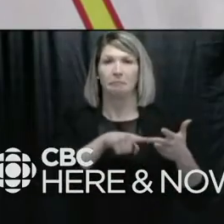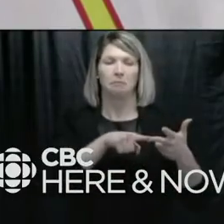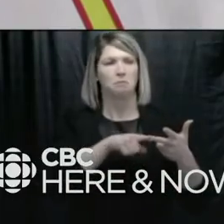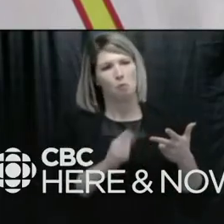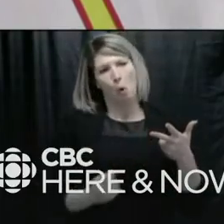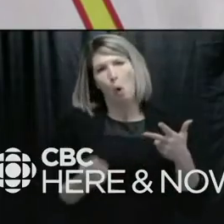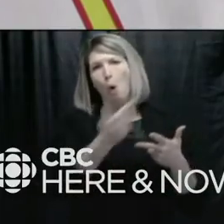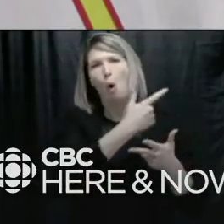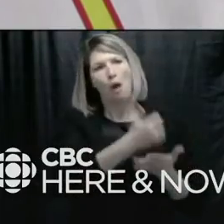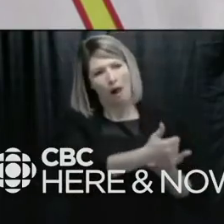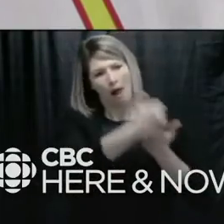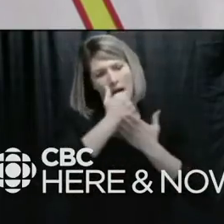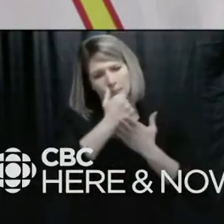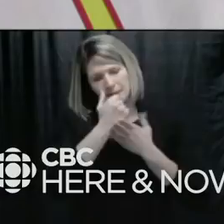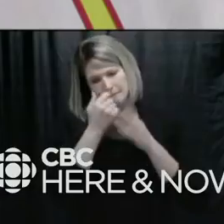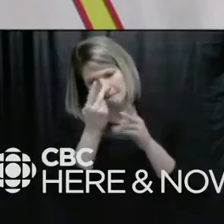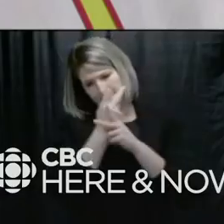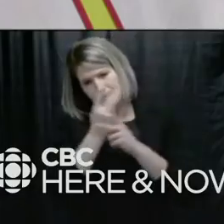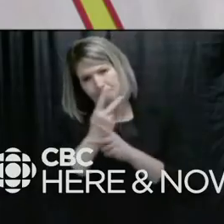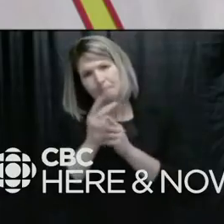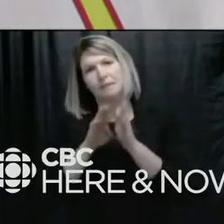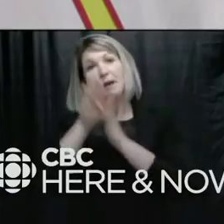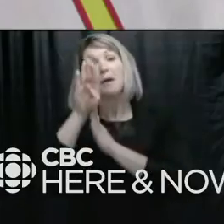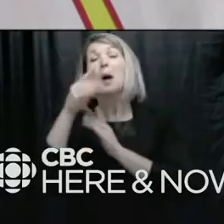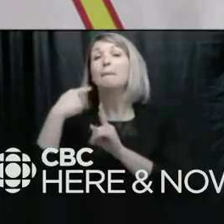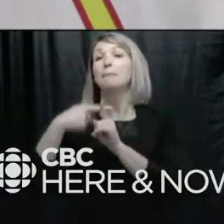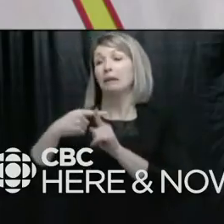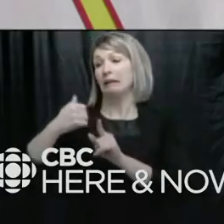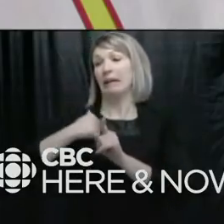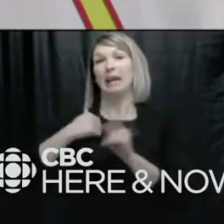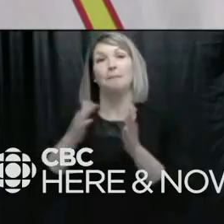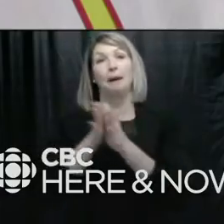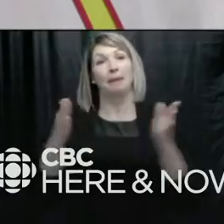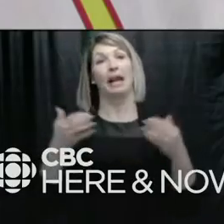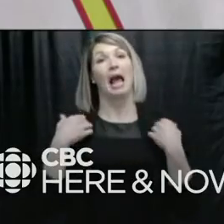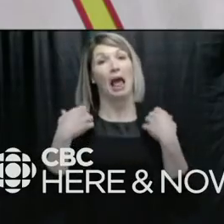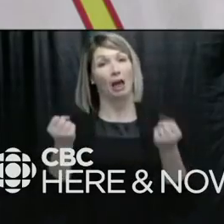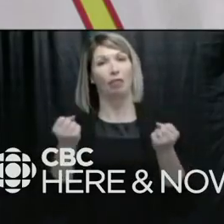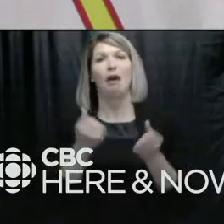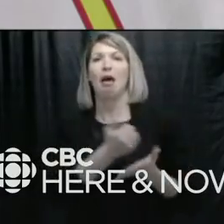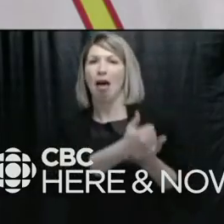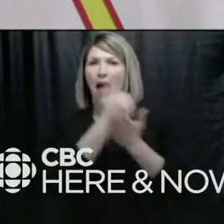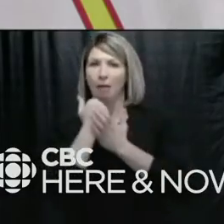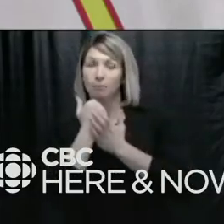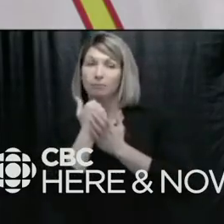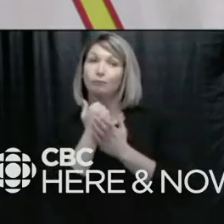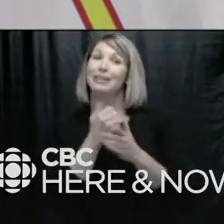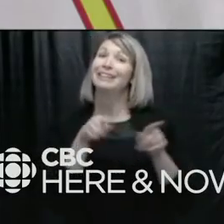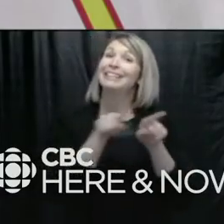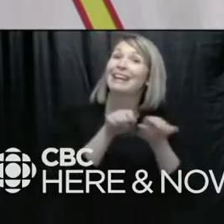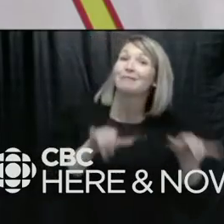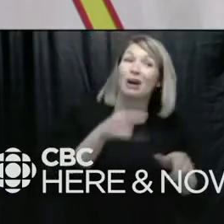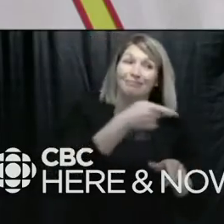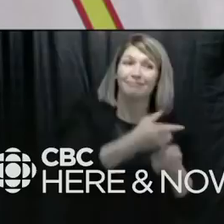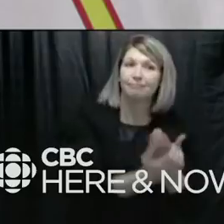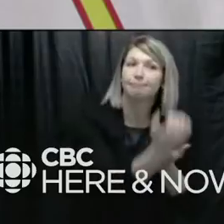THROUGHOUT THIS, THEY'VE HAD GUIDANCE PROVIDED BY THE